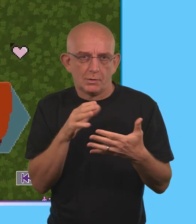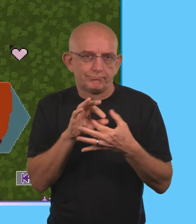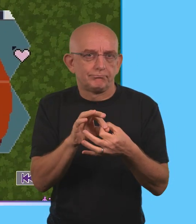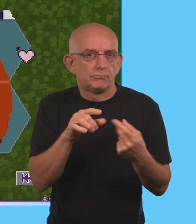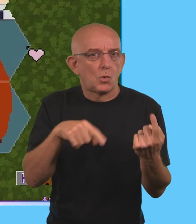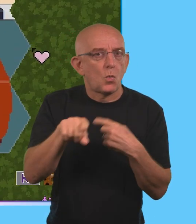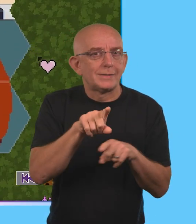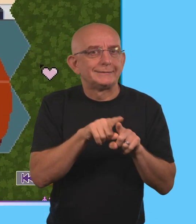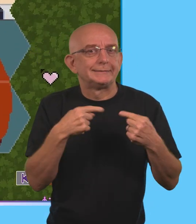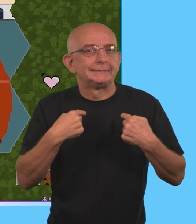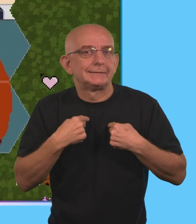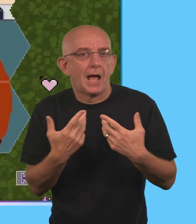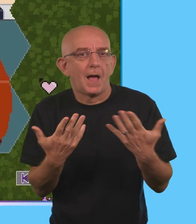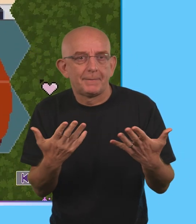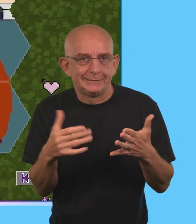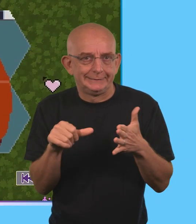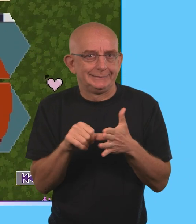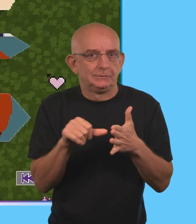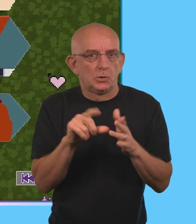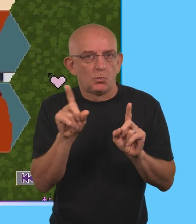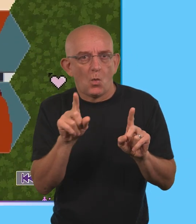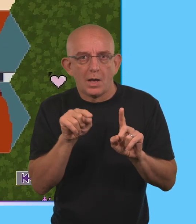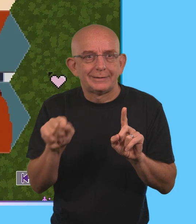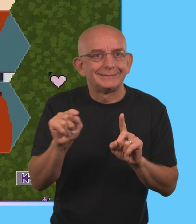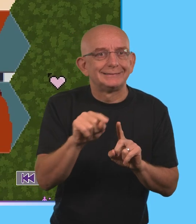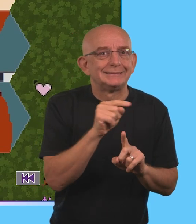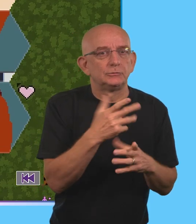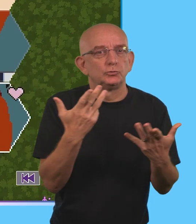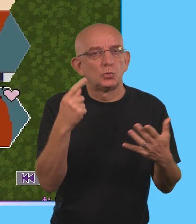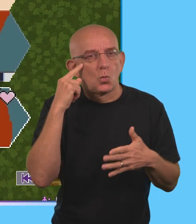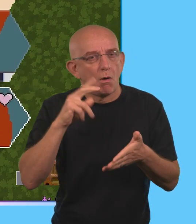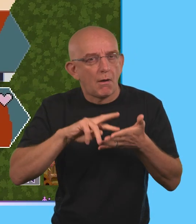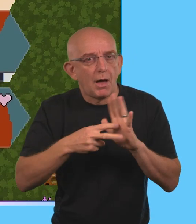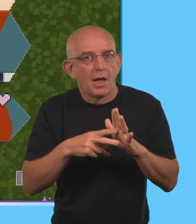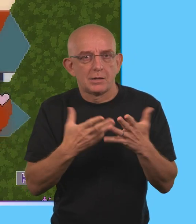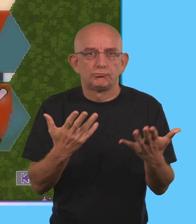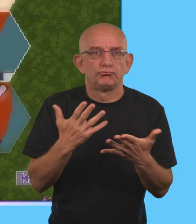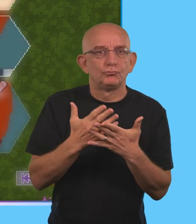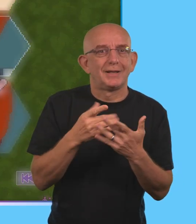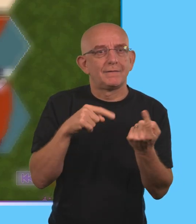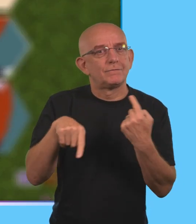As a gamer, I'm limited in what kinds of games I can play, so we're making more games for people like me.